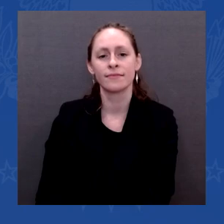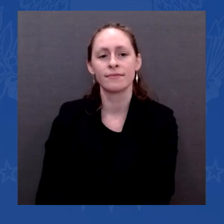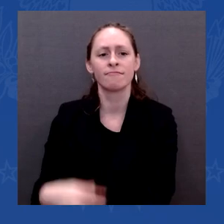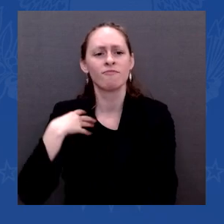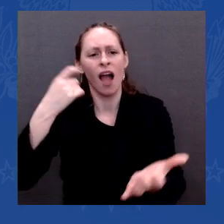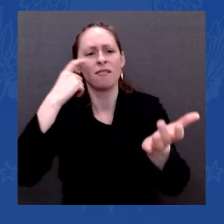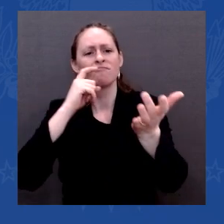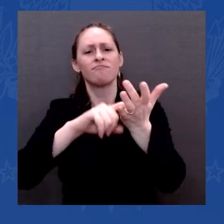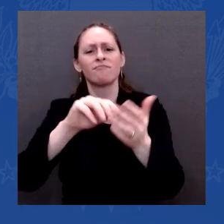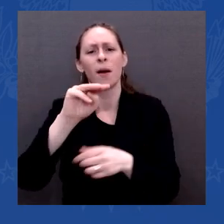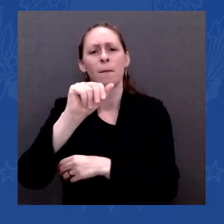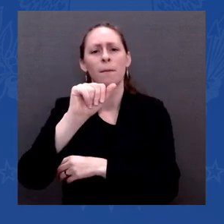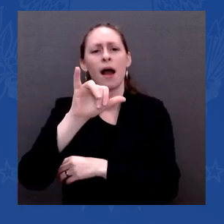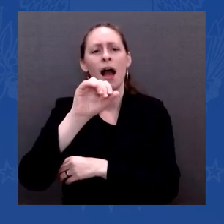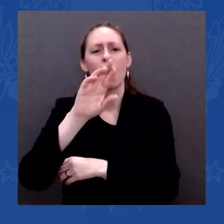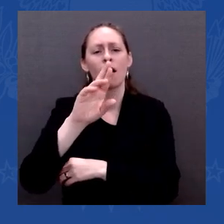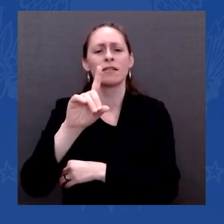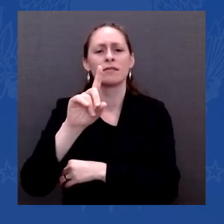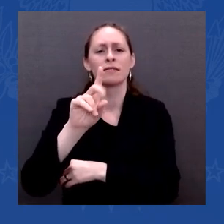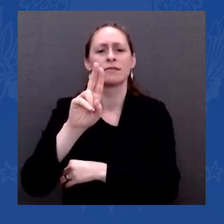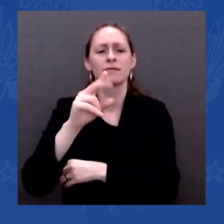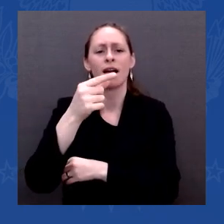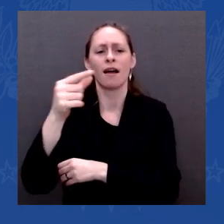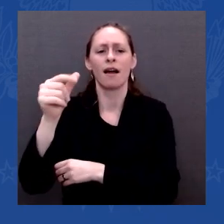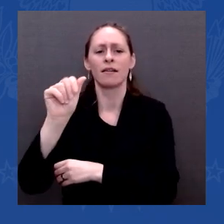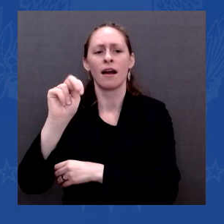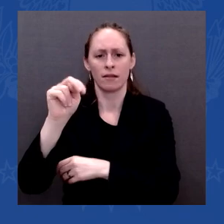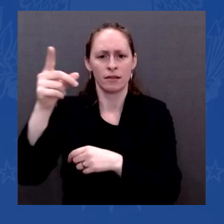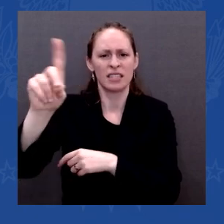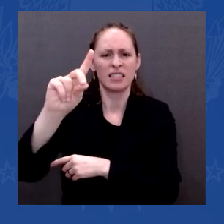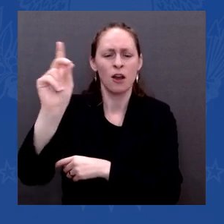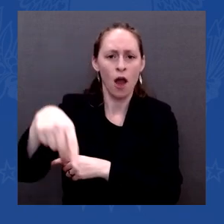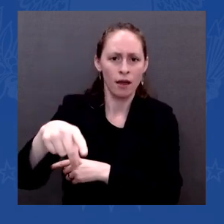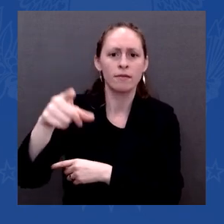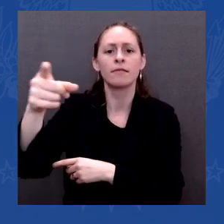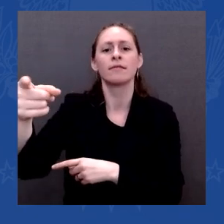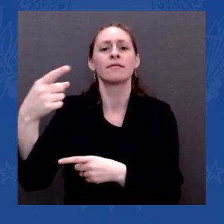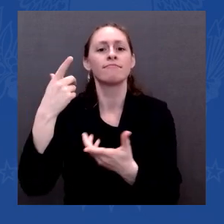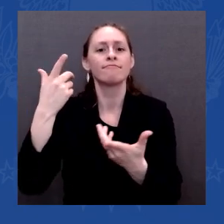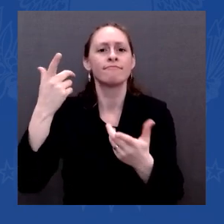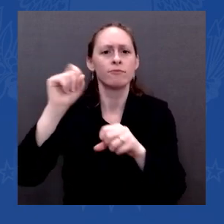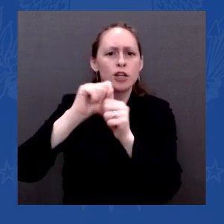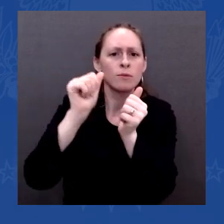and barber shops to get shots in peoples’ arms. In St. Louis, Mayor Jones worked with churches